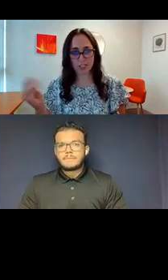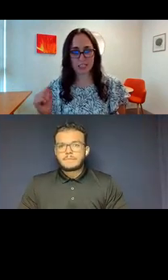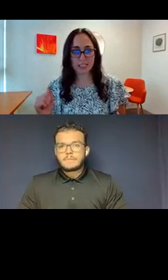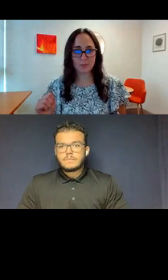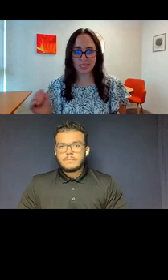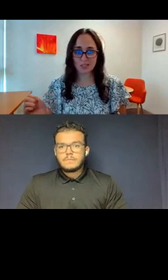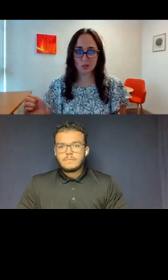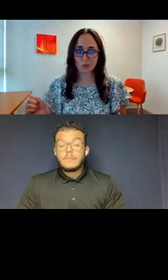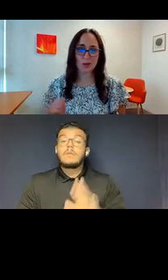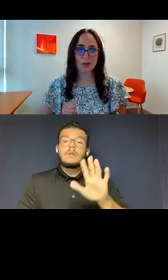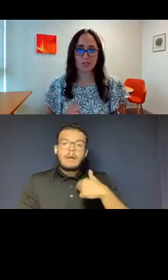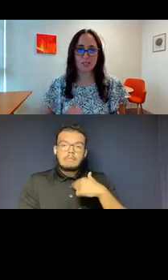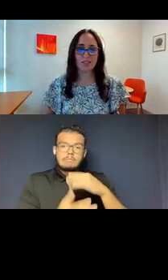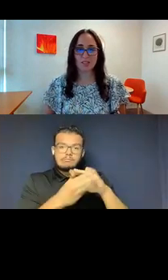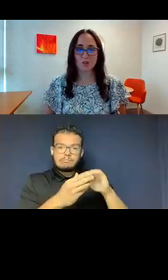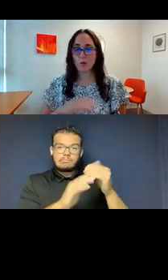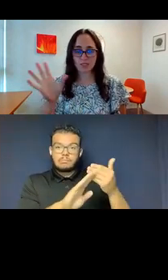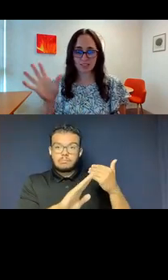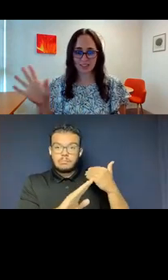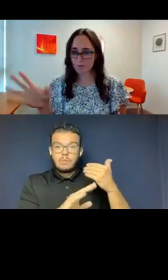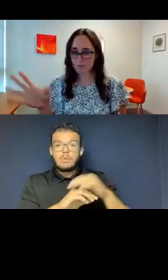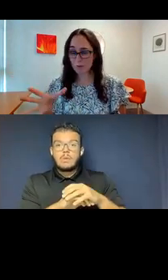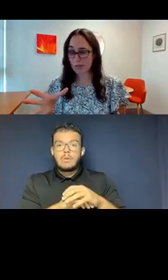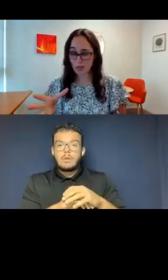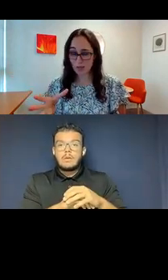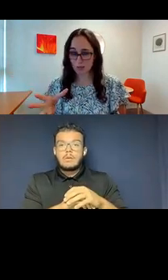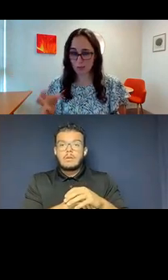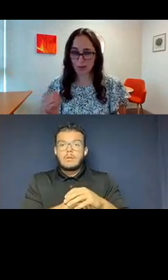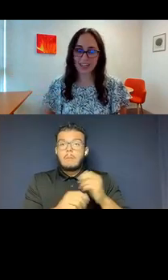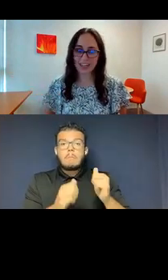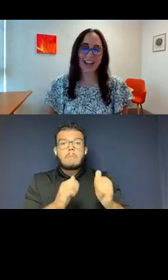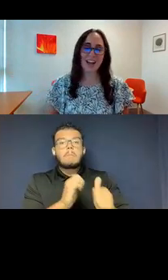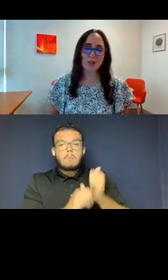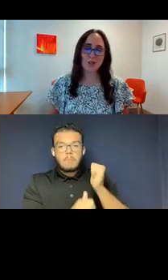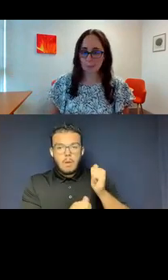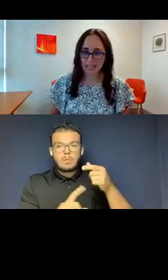And as I mentioned, besides those programs, the most of the folks that are on this webinar,